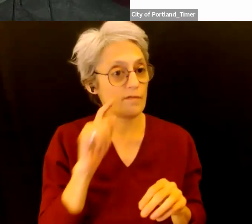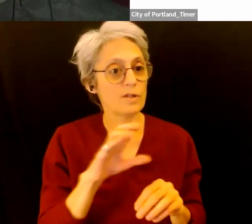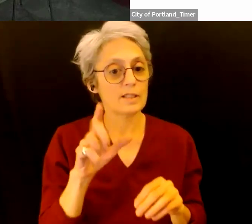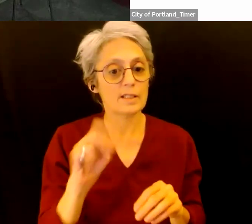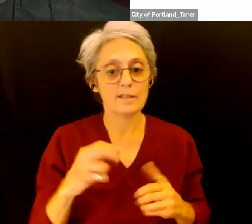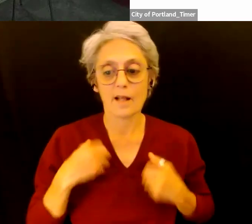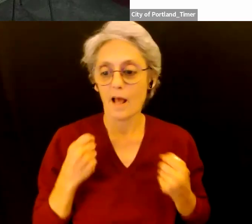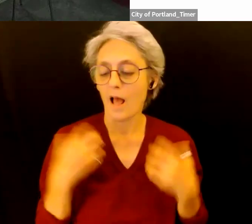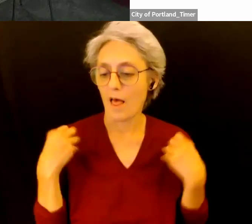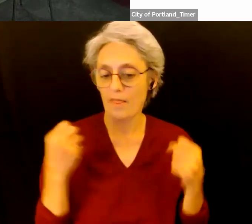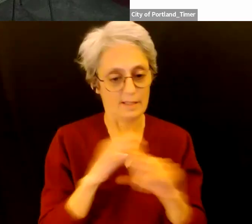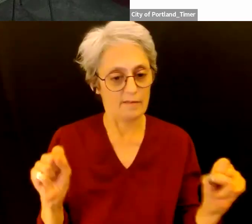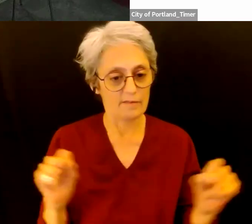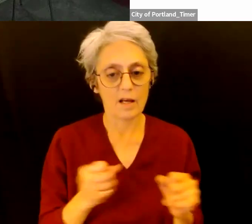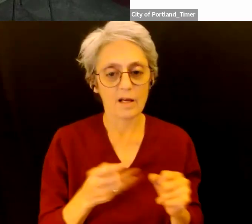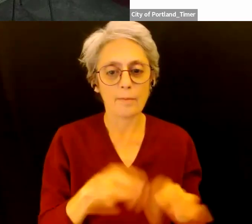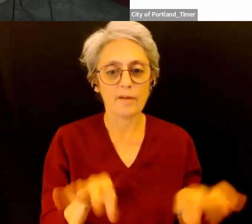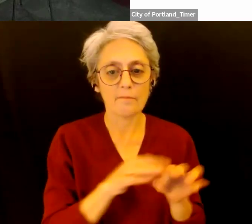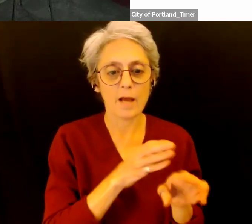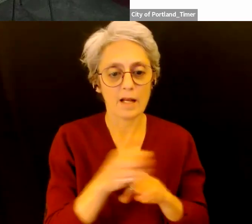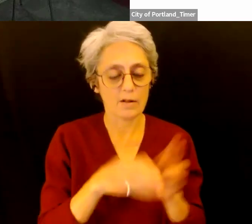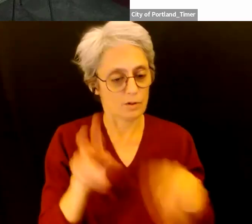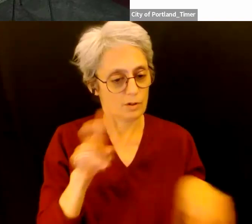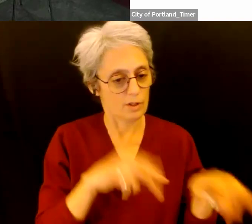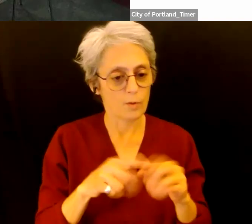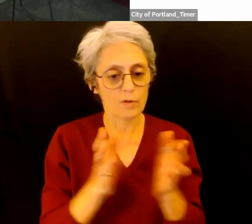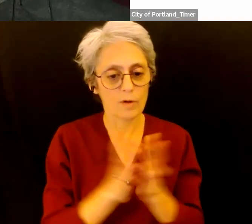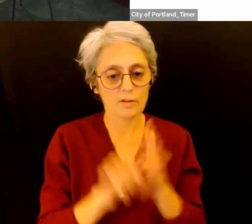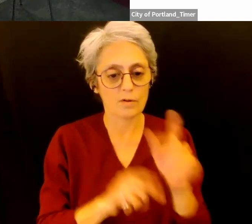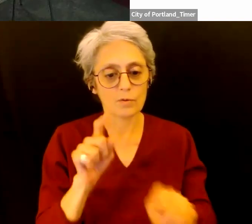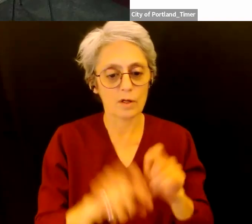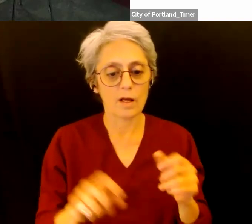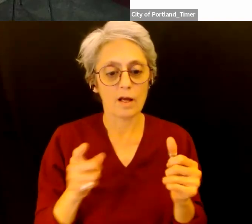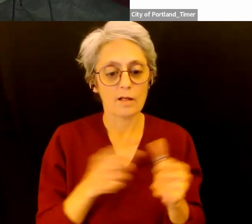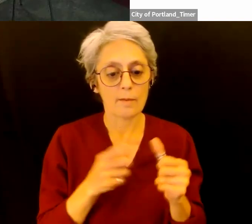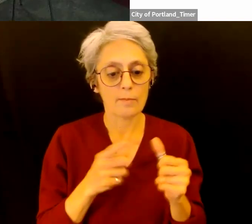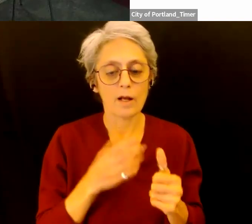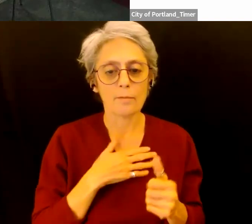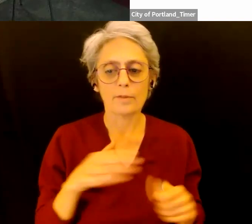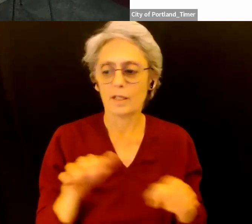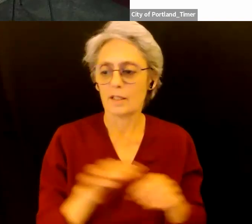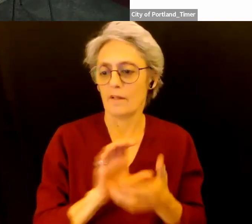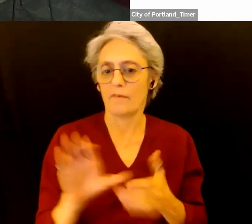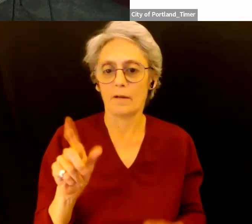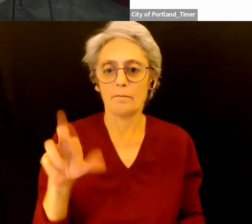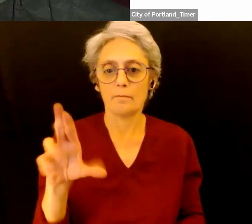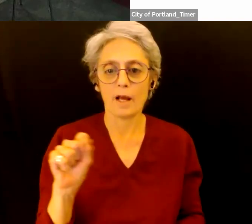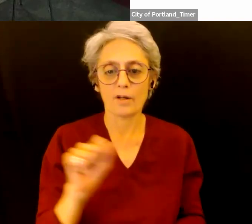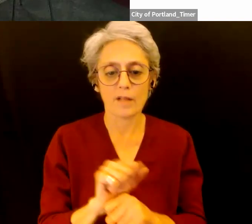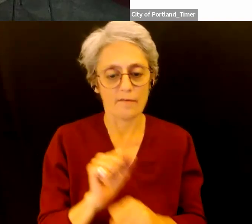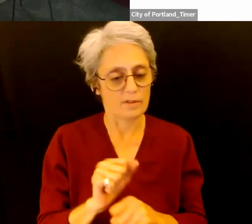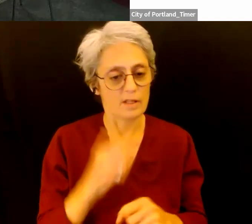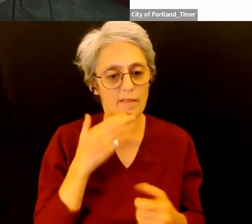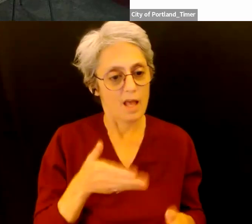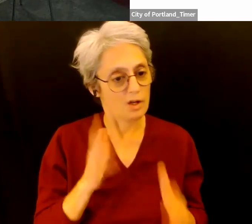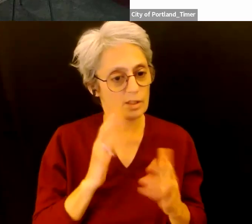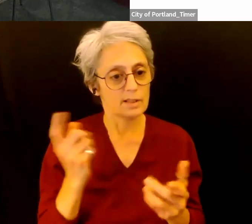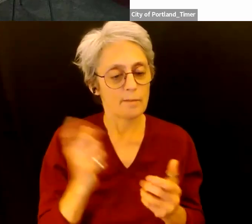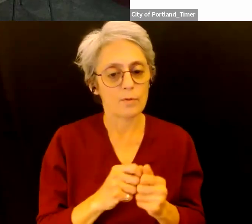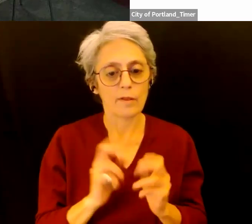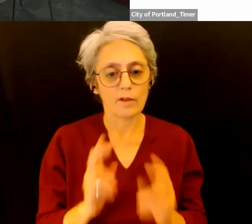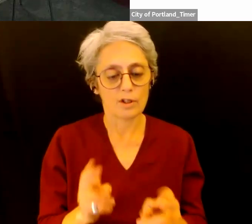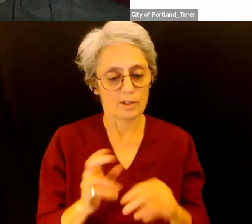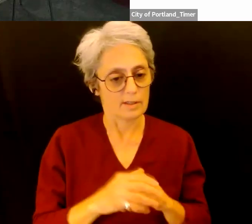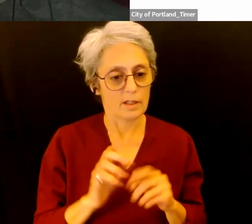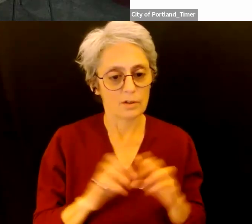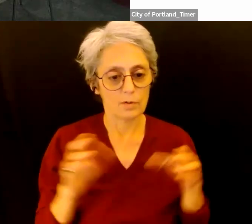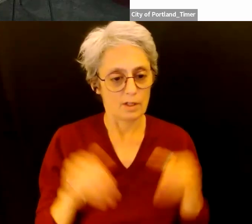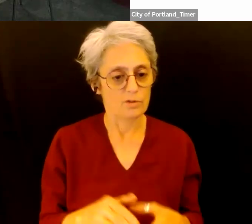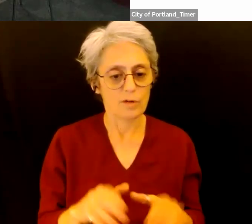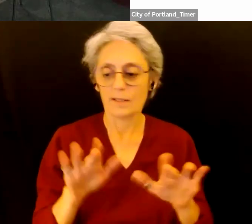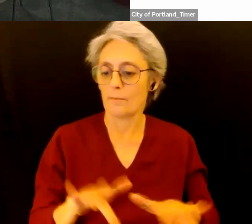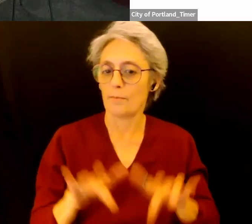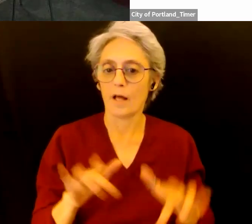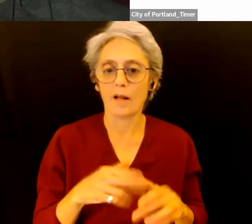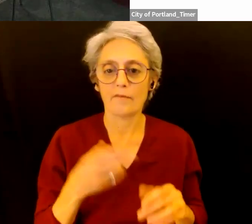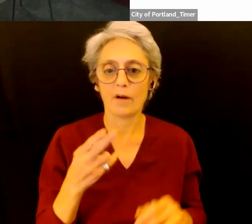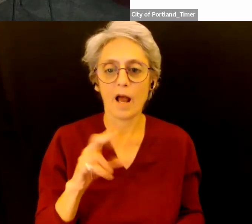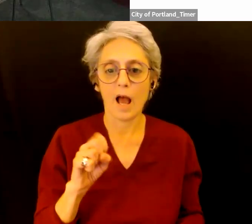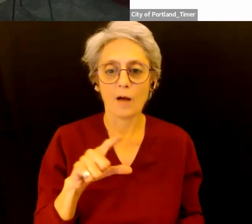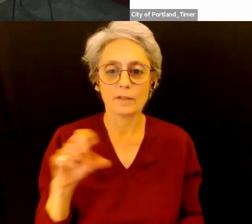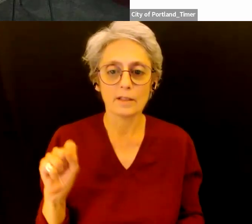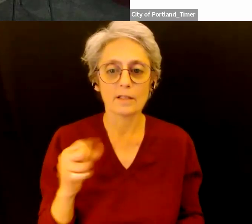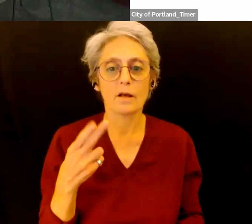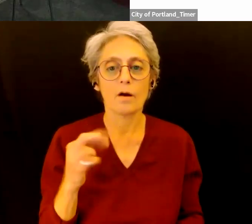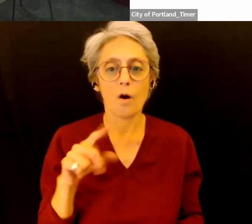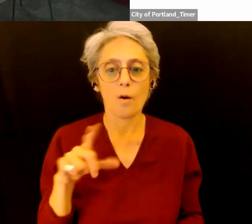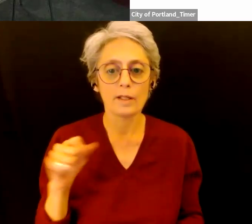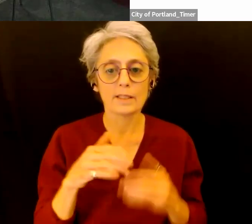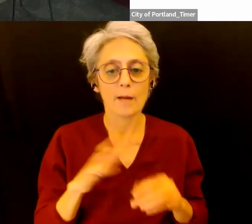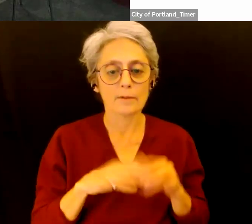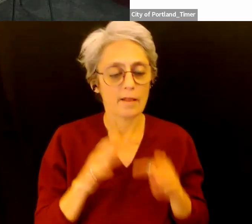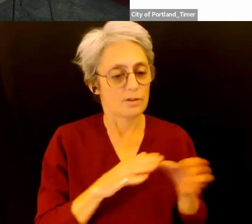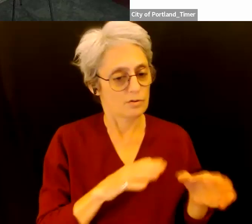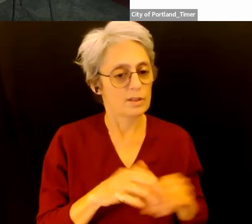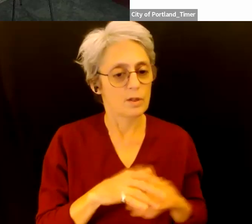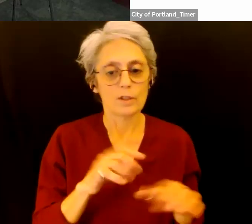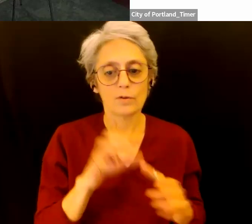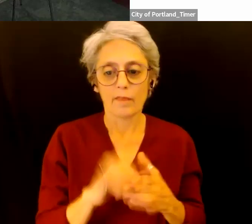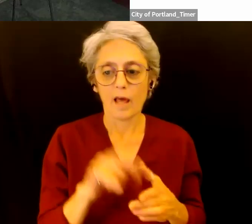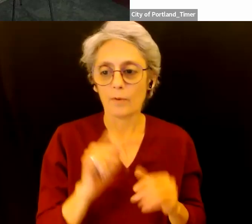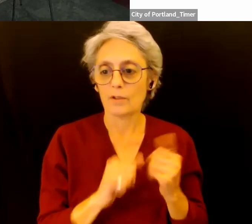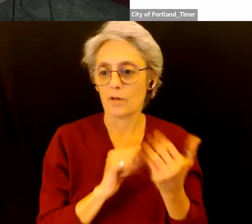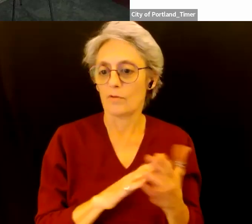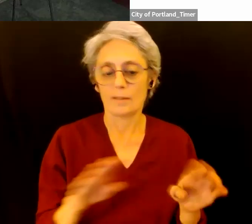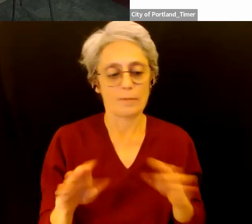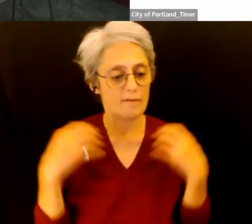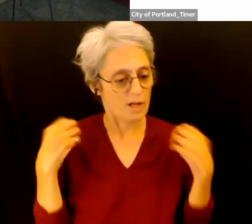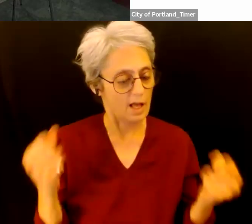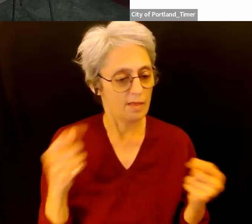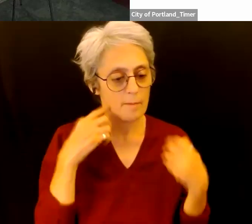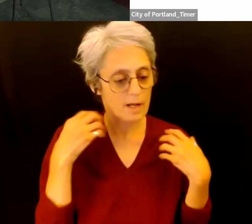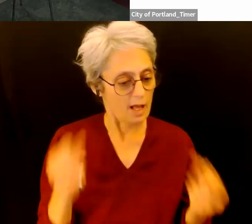Couple of main areas to look at when you're asking those questions. Number one, please fully fund the mayor's efforts. Thank goodness there's somebody with urgency to address the plight of our houseless homeless neighbors on the streets. We need to do that. We need to address behavioral health, mental health, and housing needs.